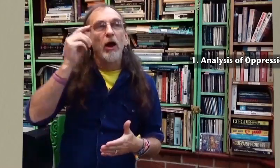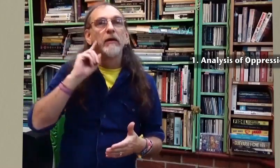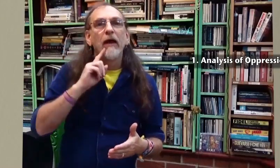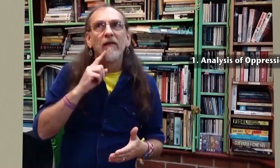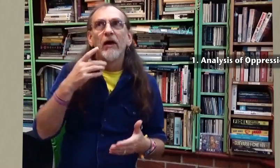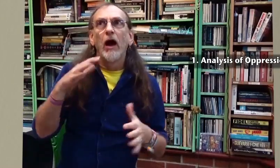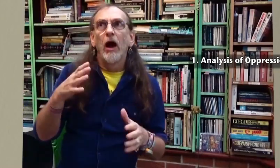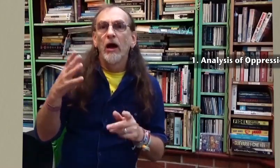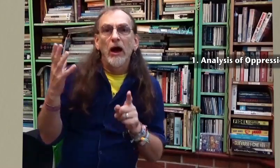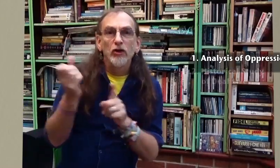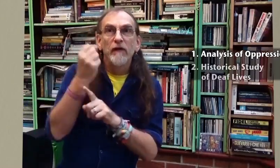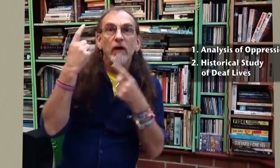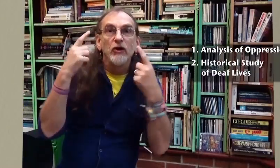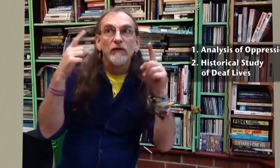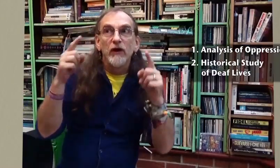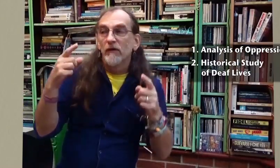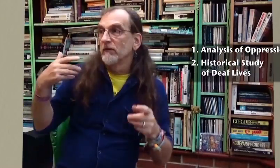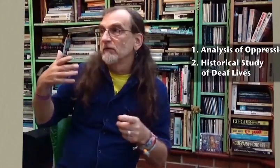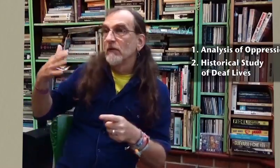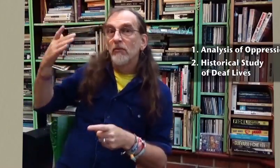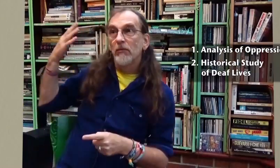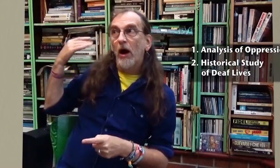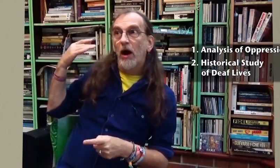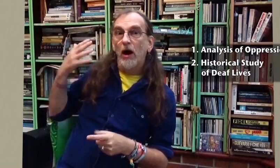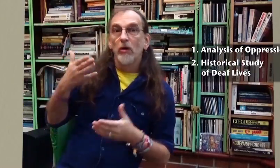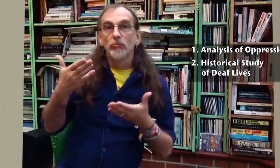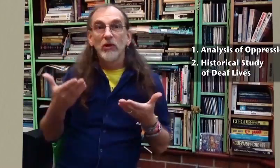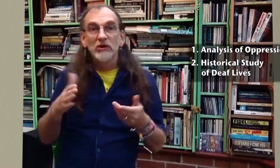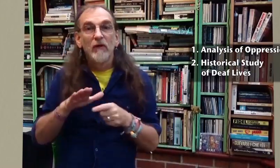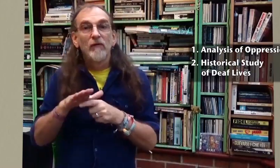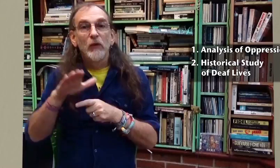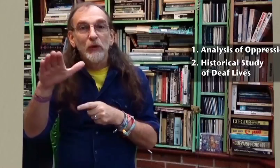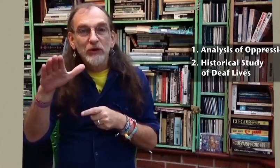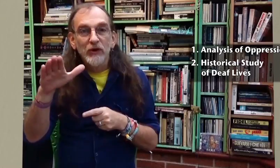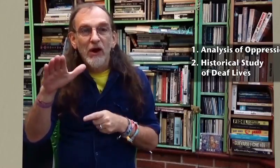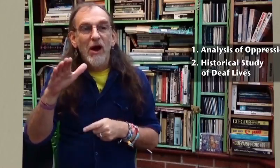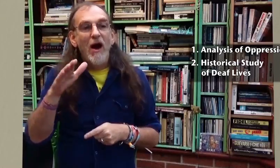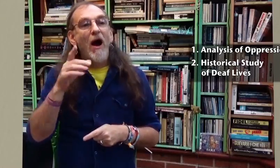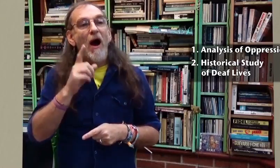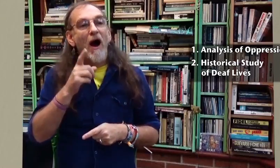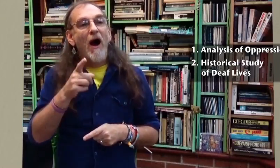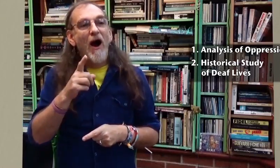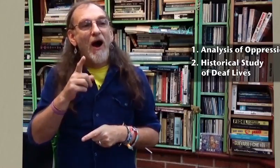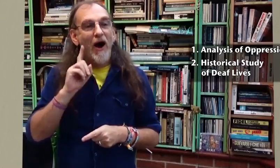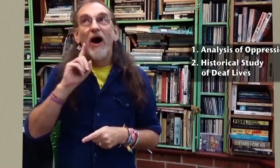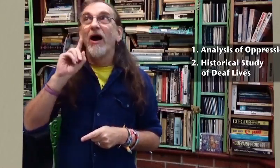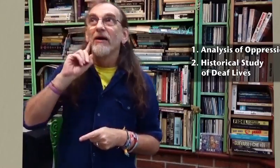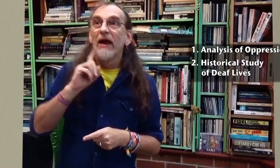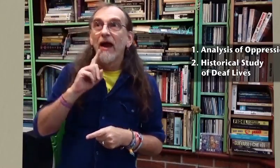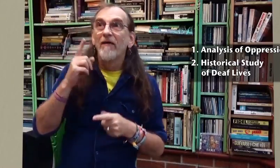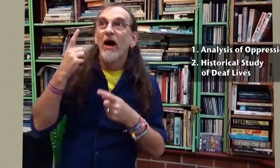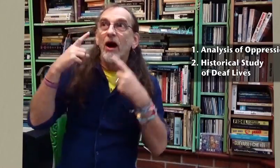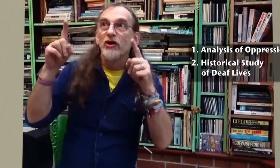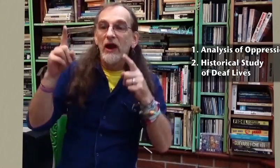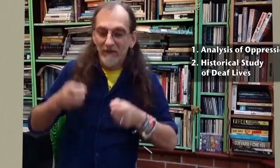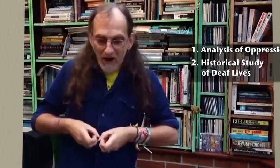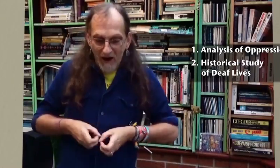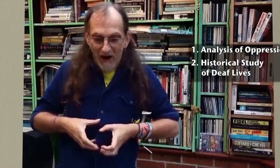By understanding the achievements of those who have come before us and how they moved forward,